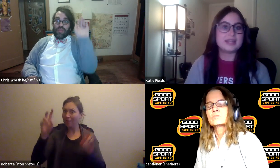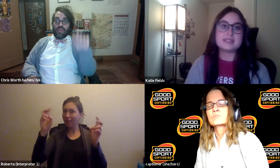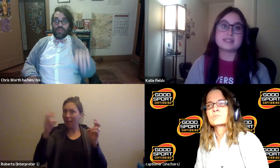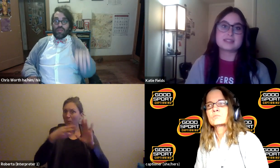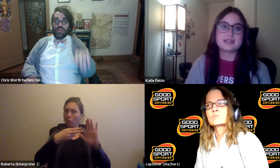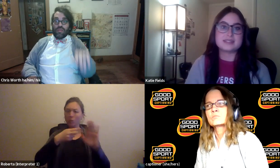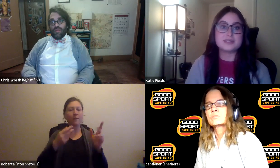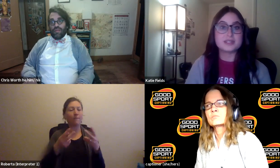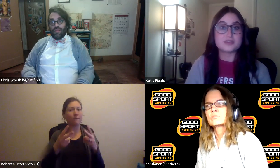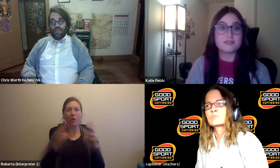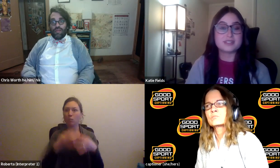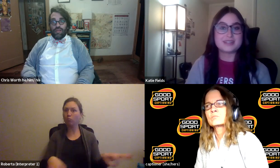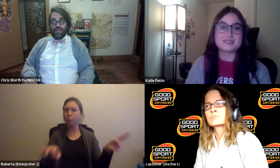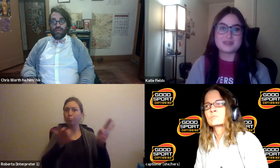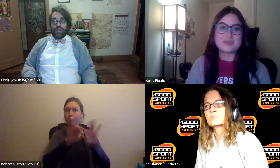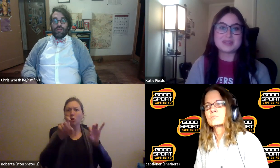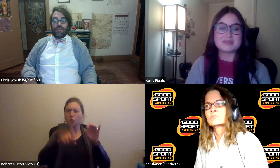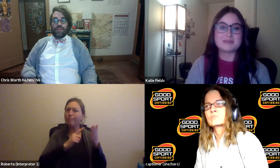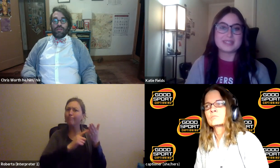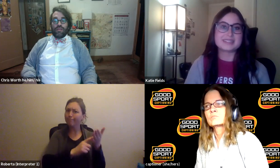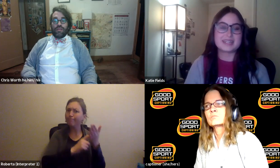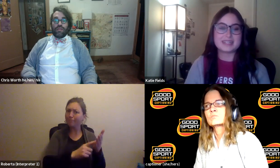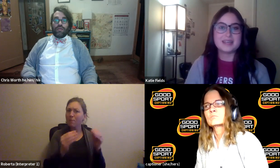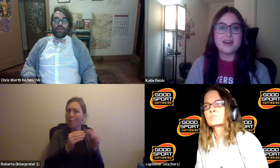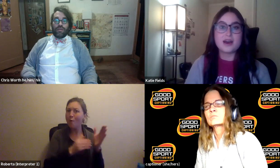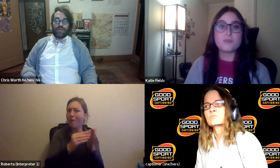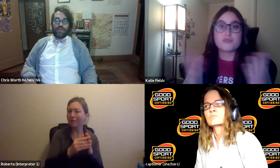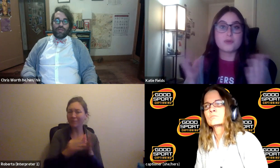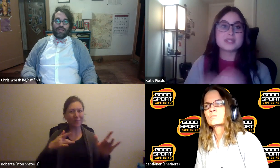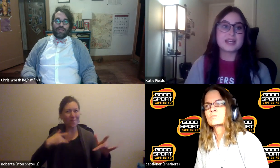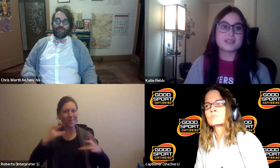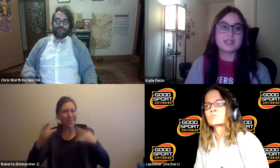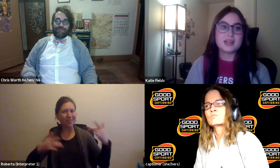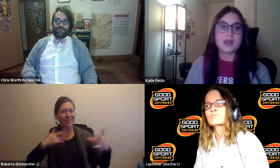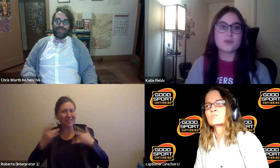isn't discussed nearly as often as it should be so we're really excited. Before we dive in I want to